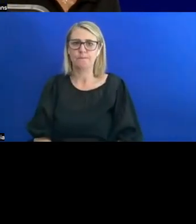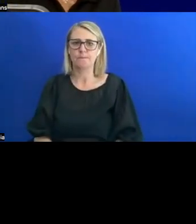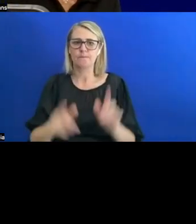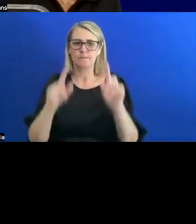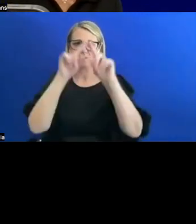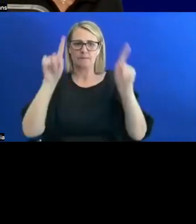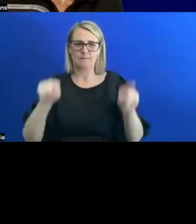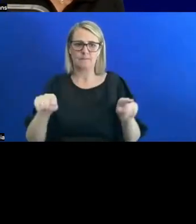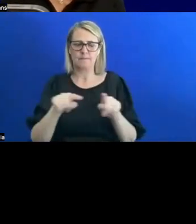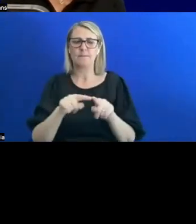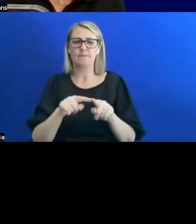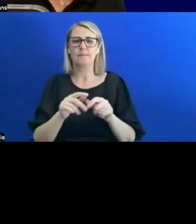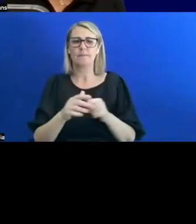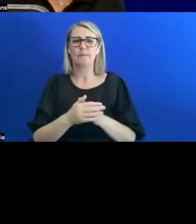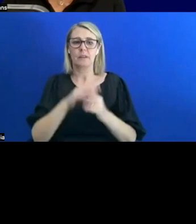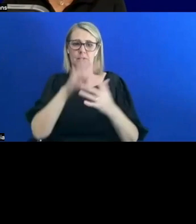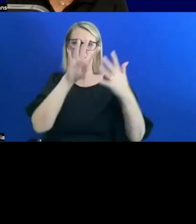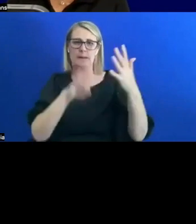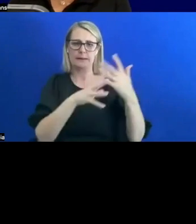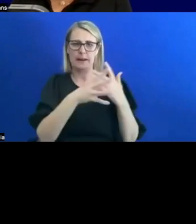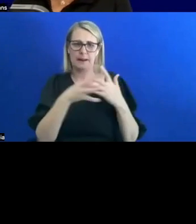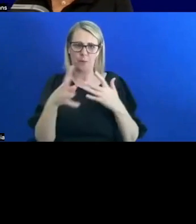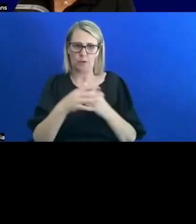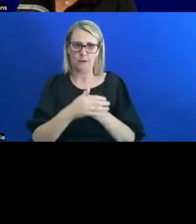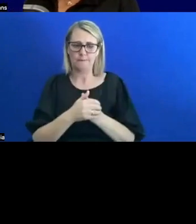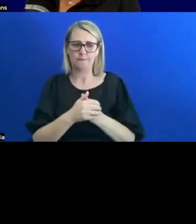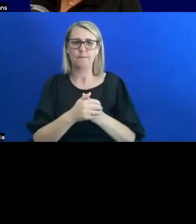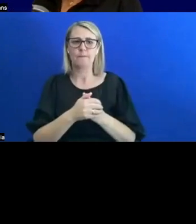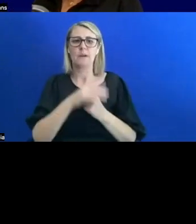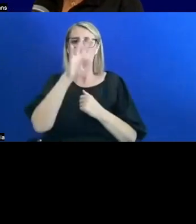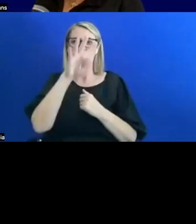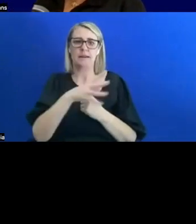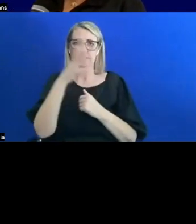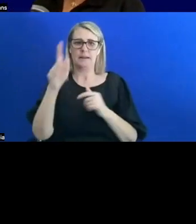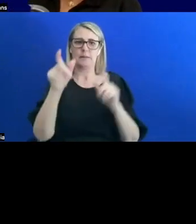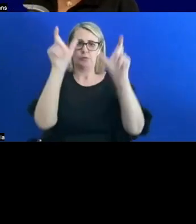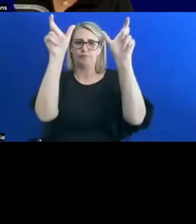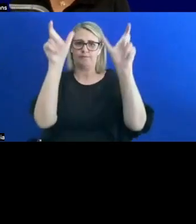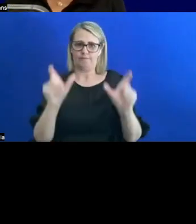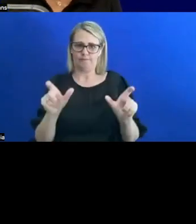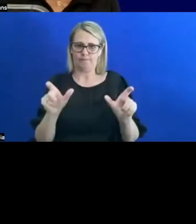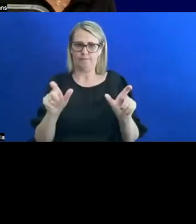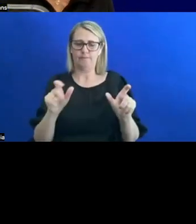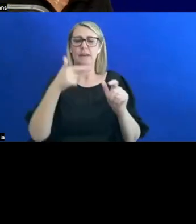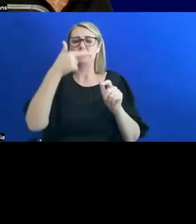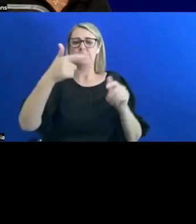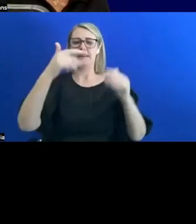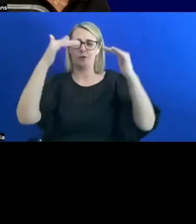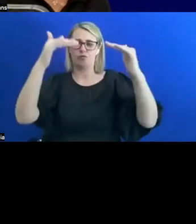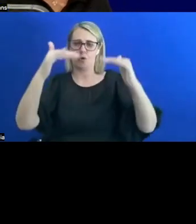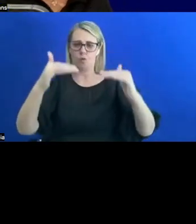presented in a table format and the table consists of two columns and seven rows. The first row is